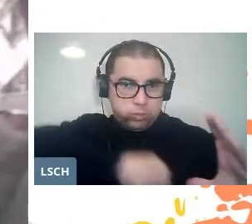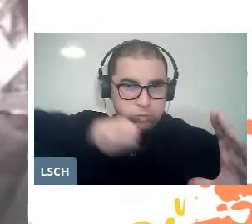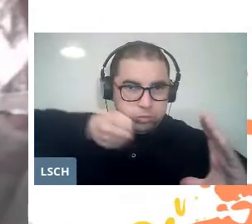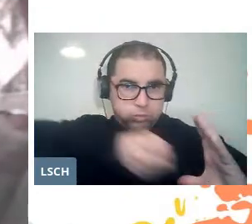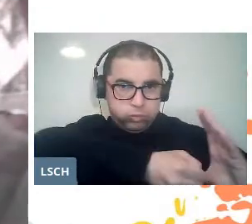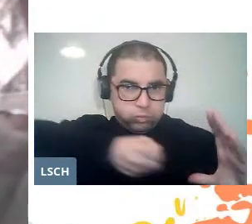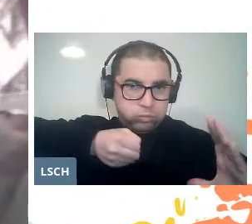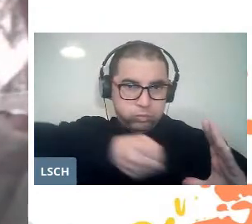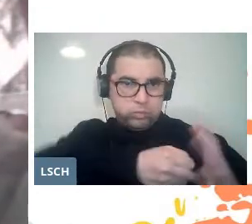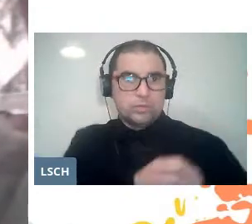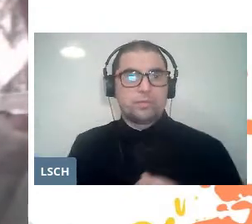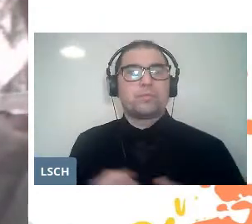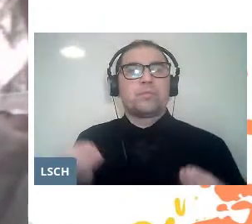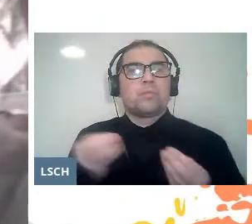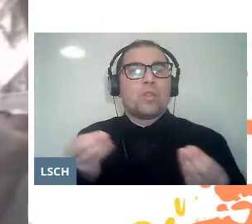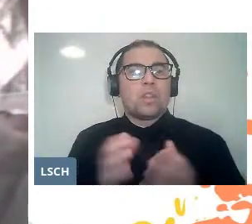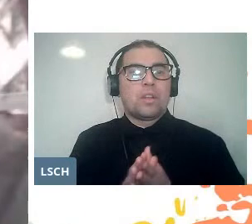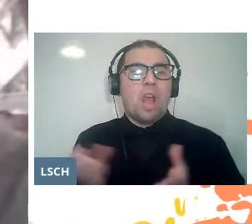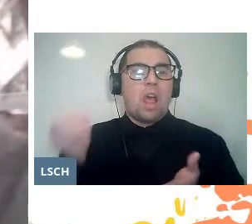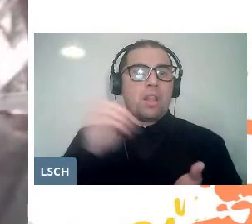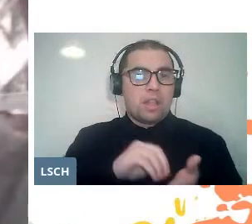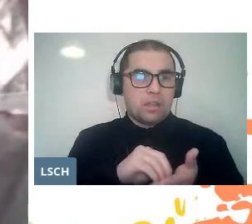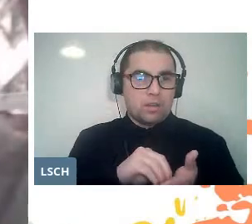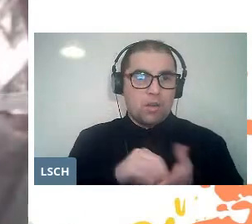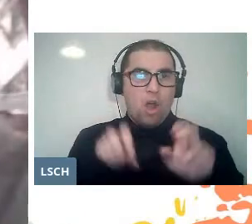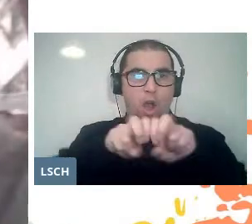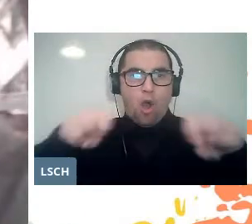which places him within a romantic orchestration.